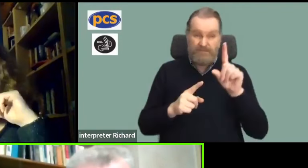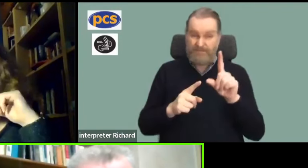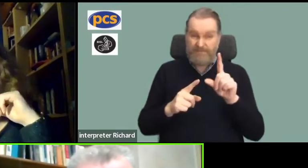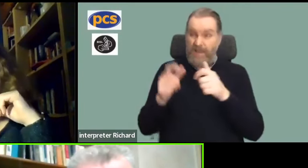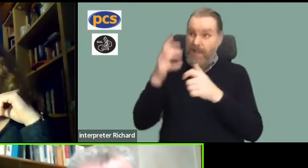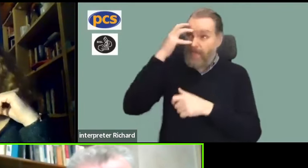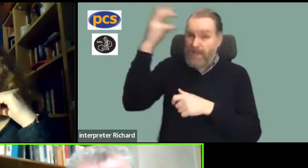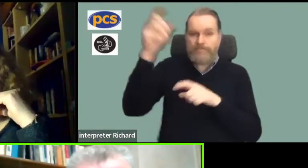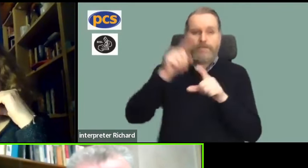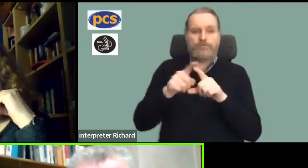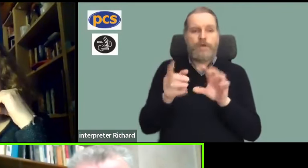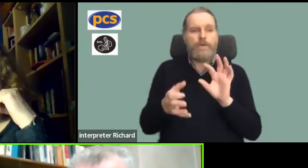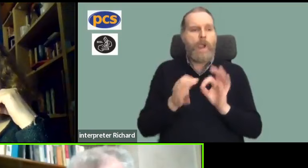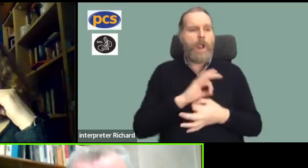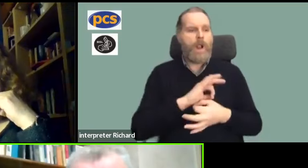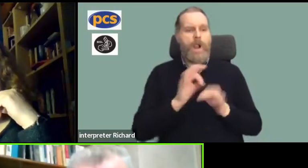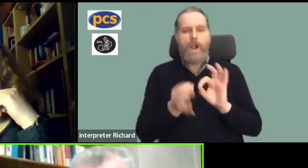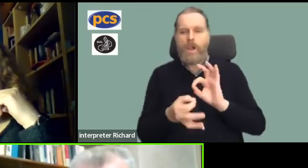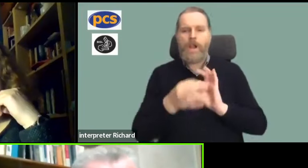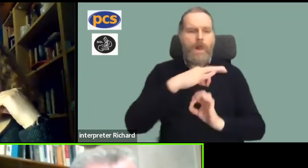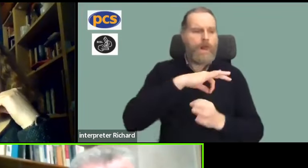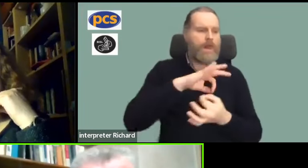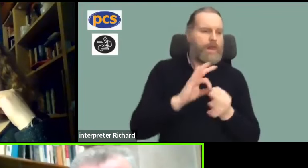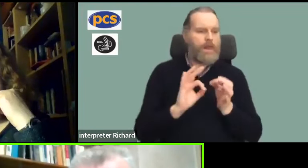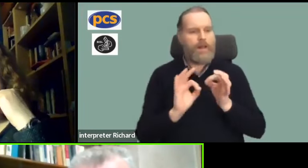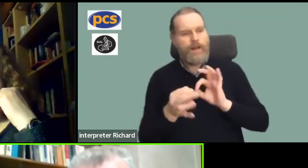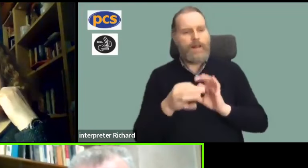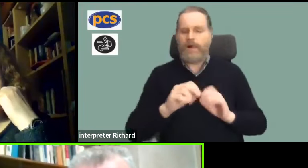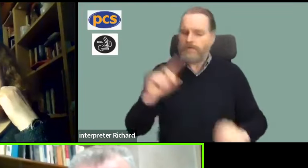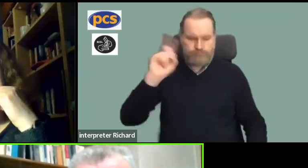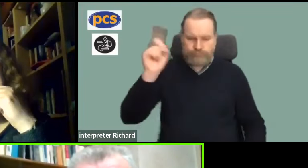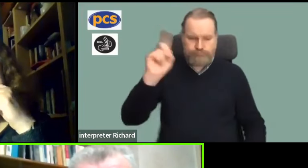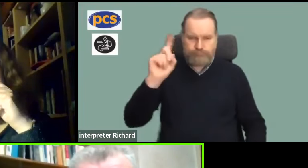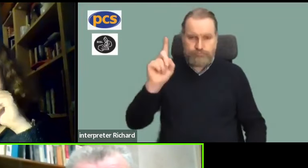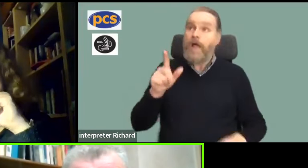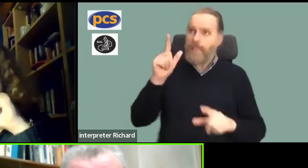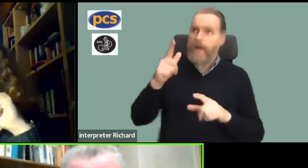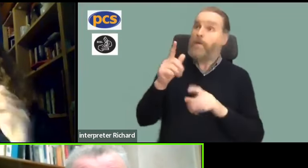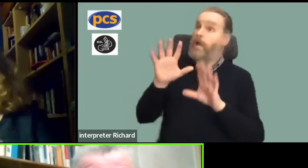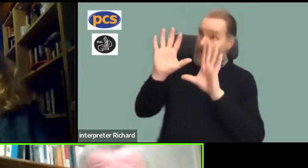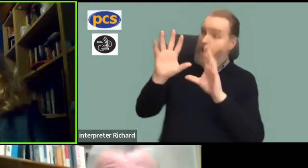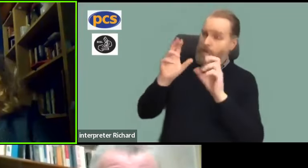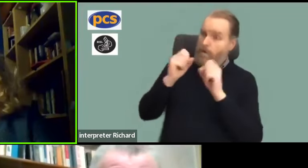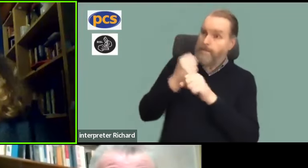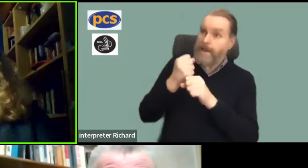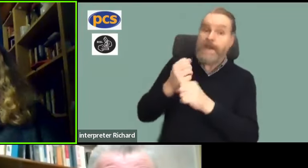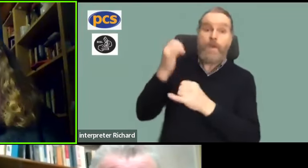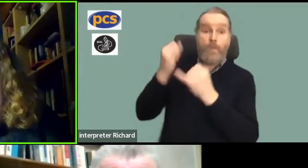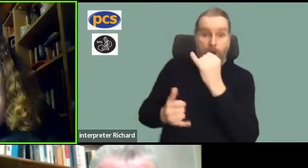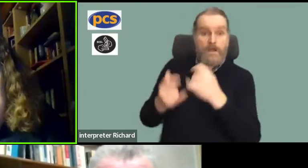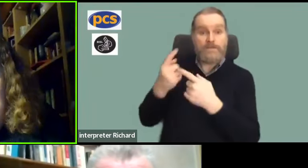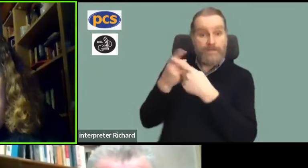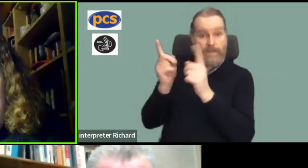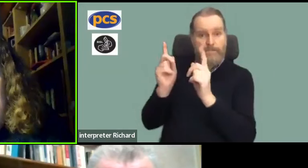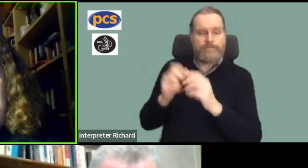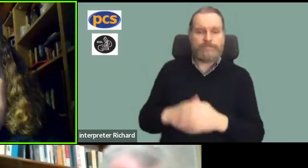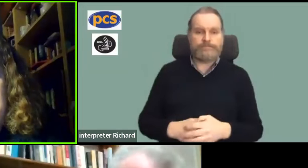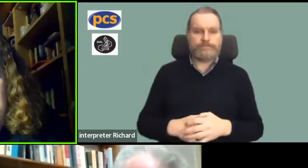he's not that the employer things they can get round all of them by by moving something . it's It's actually they realize that's going to make it work for them in the longer term . Okay